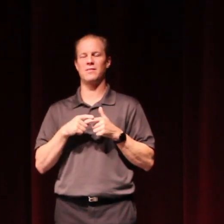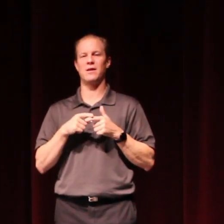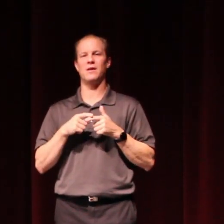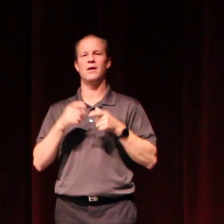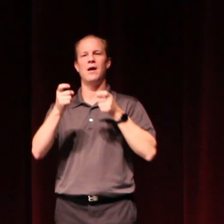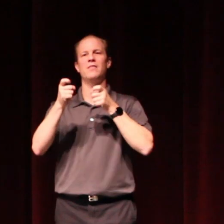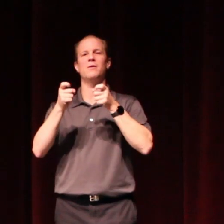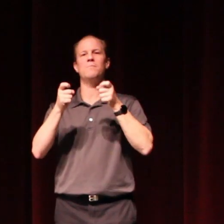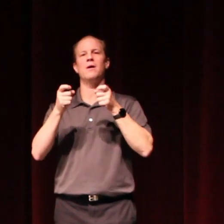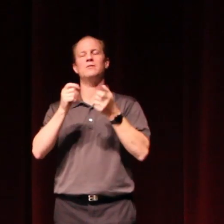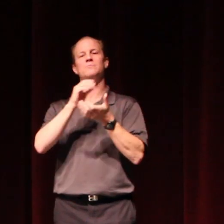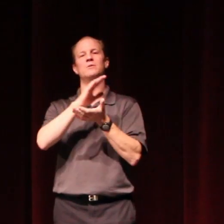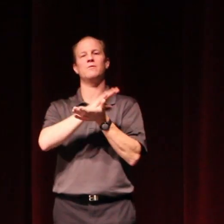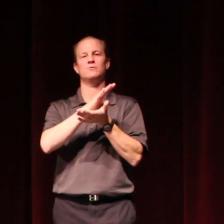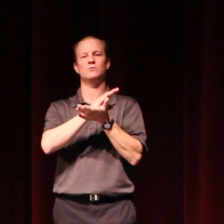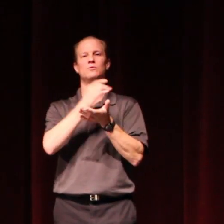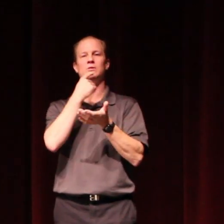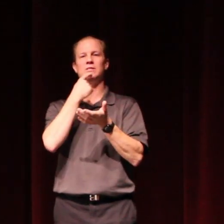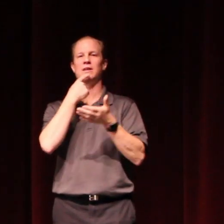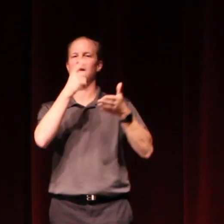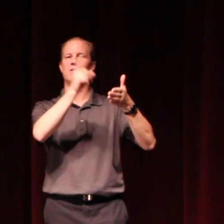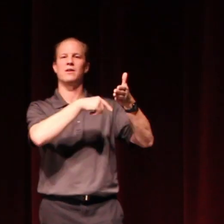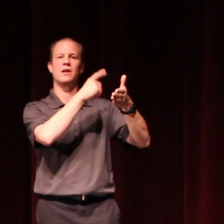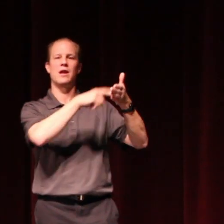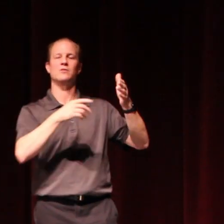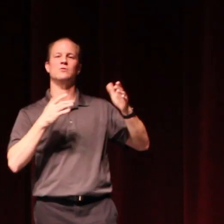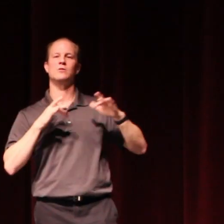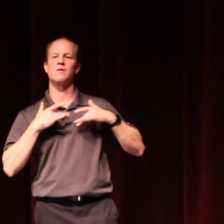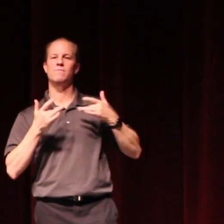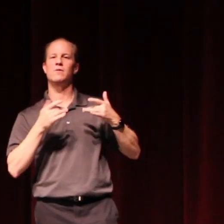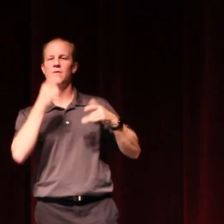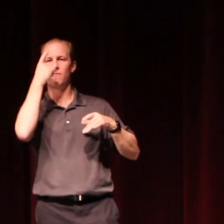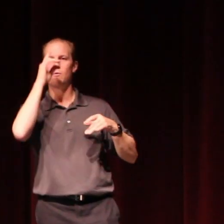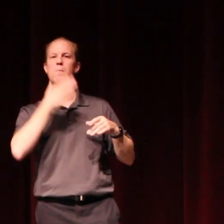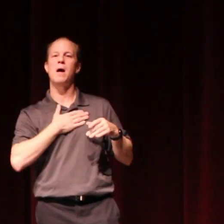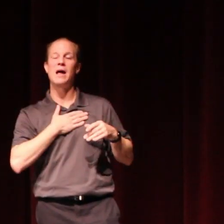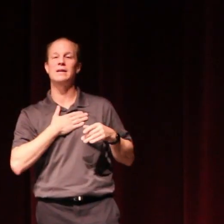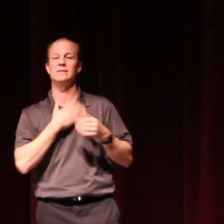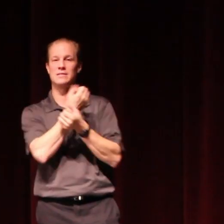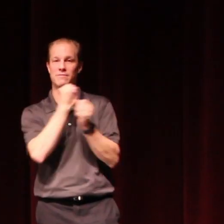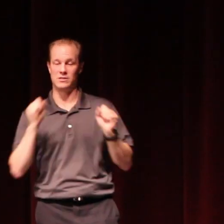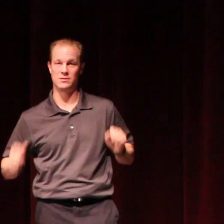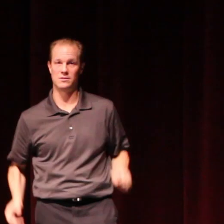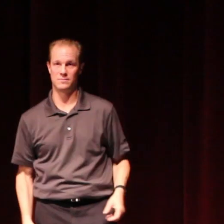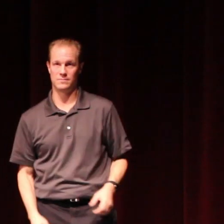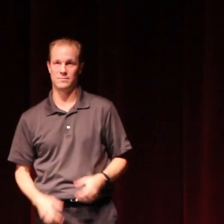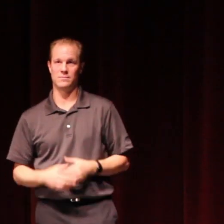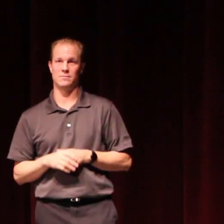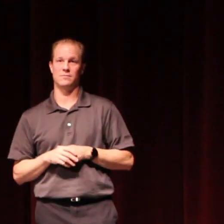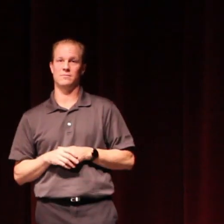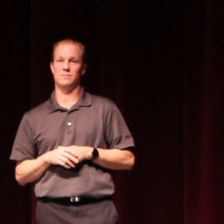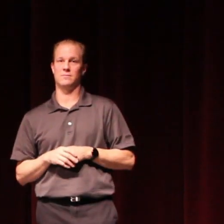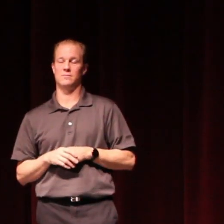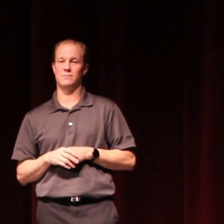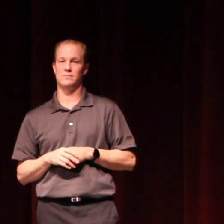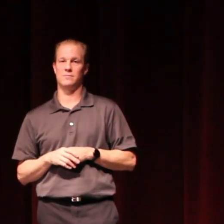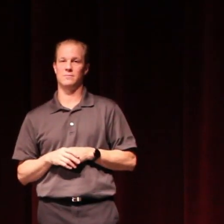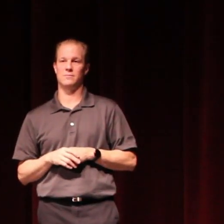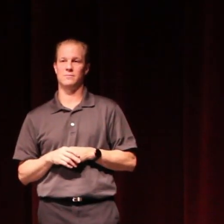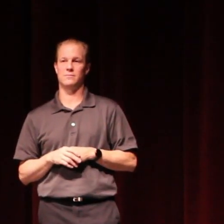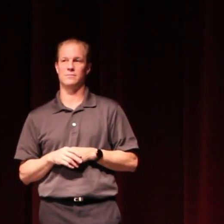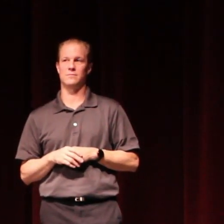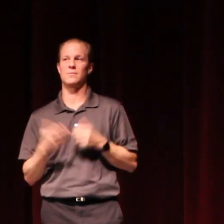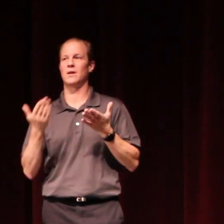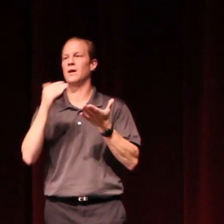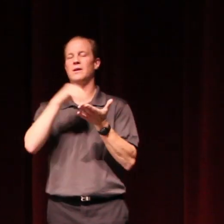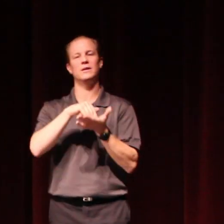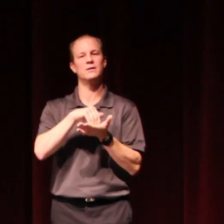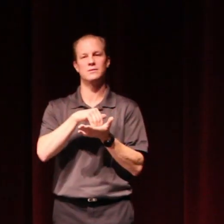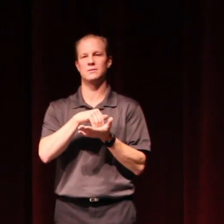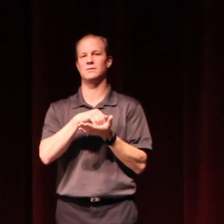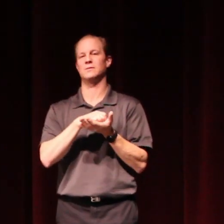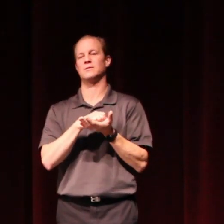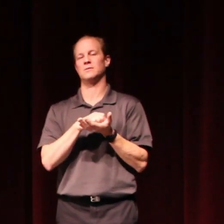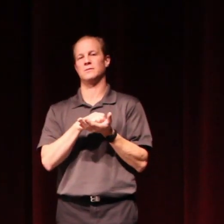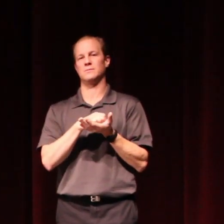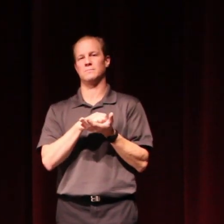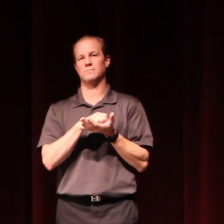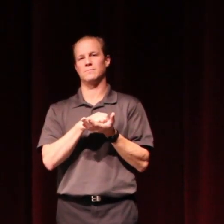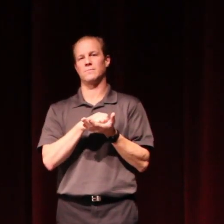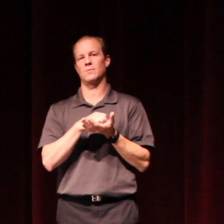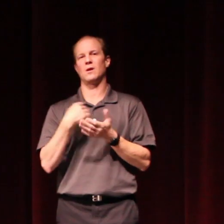had to cancel the event for fear of my safety. I, you know, again, you know, we have an issue.